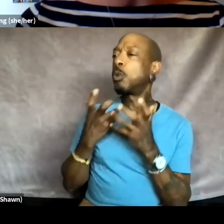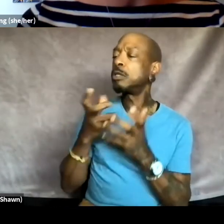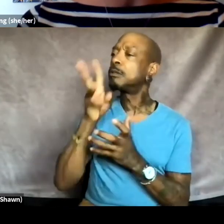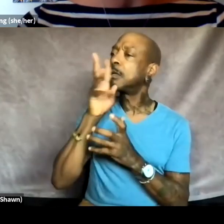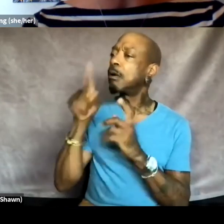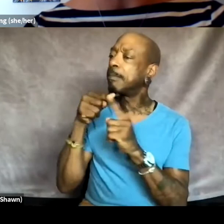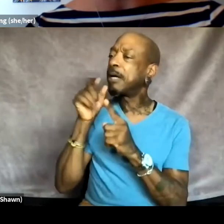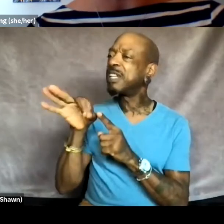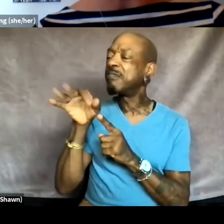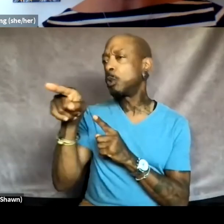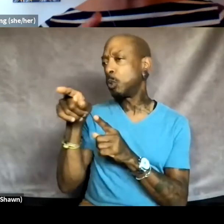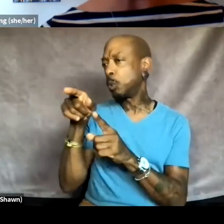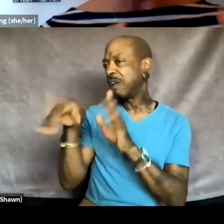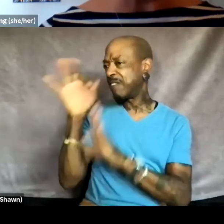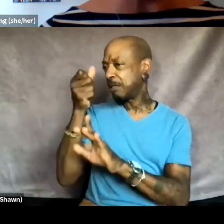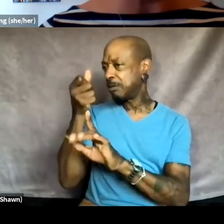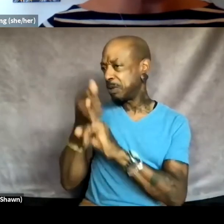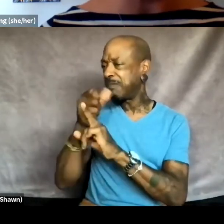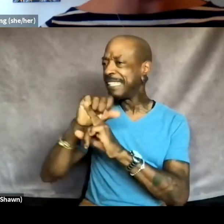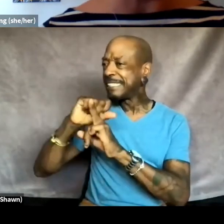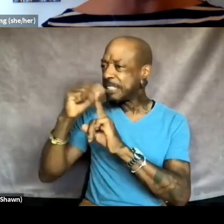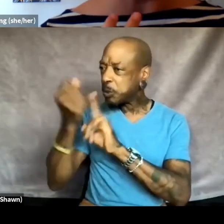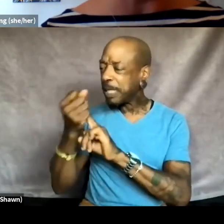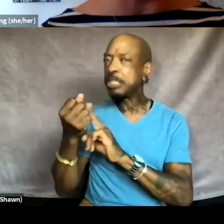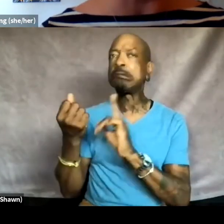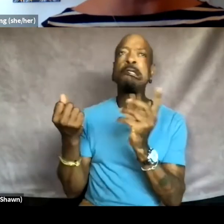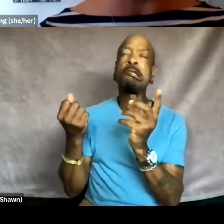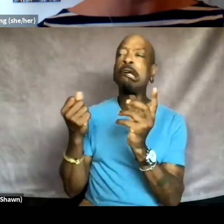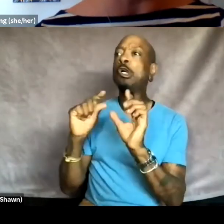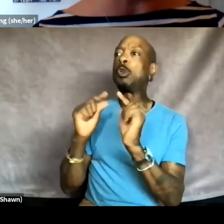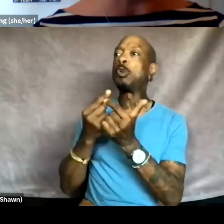were in a situation of like an in group conversation like let's say a group, where you don't have